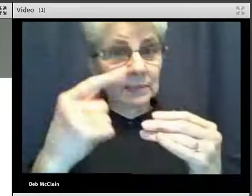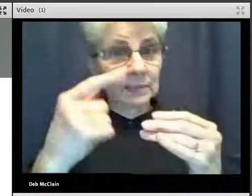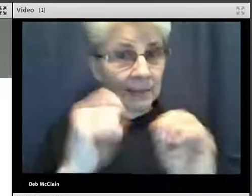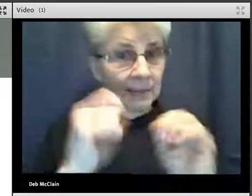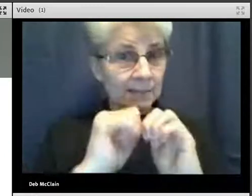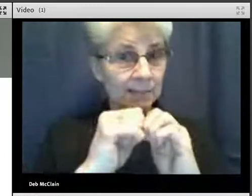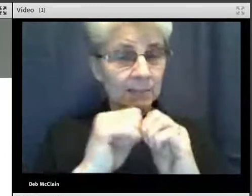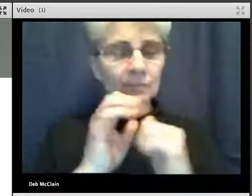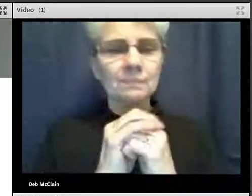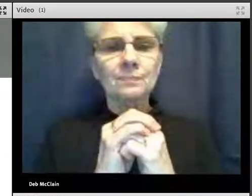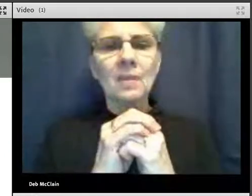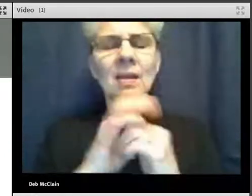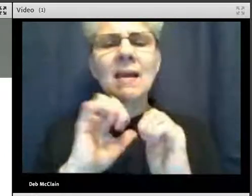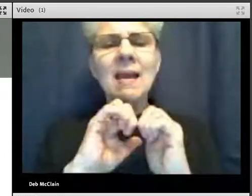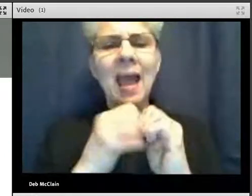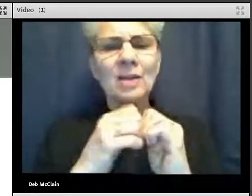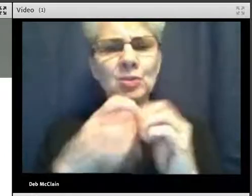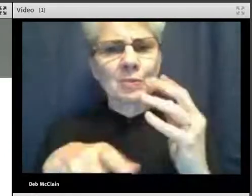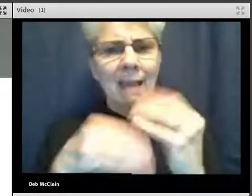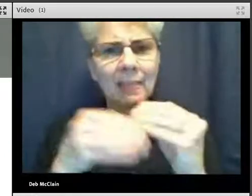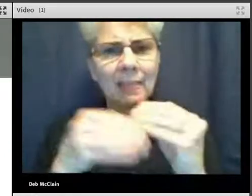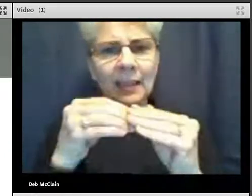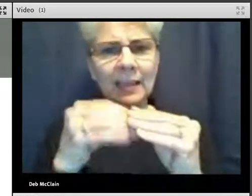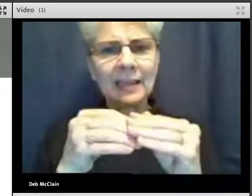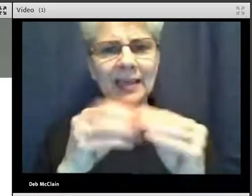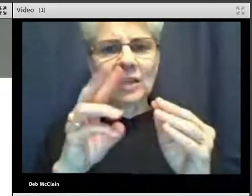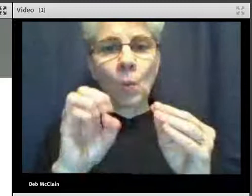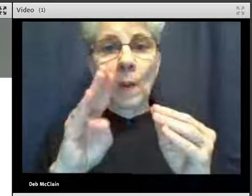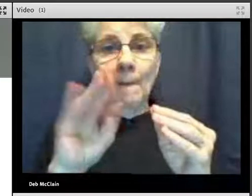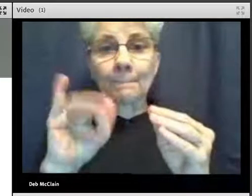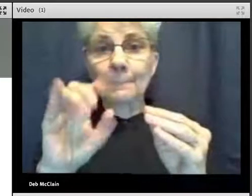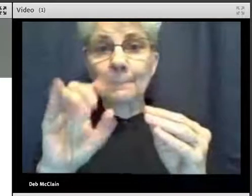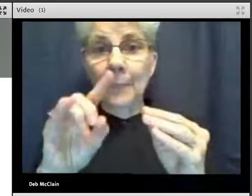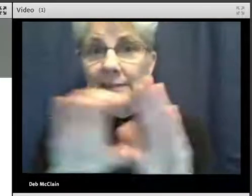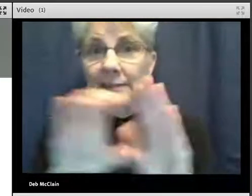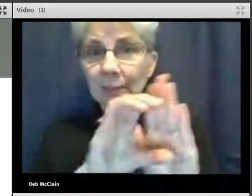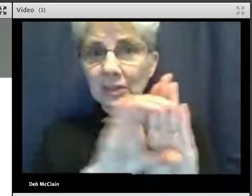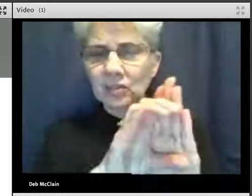How do you actually add them into Web based images? And then what are some best practices